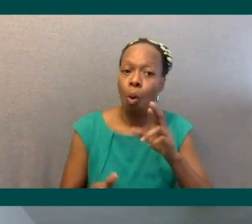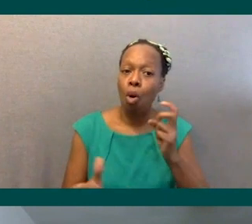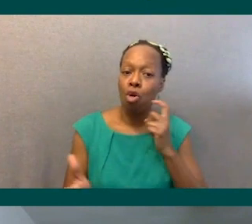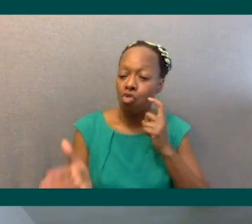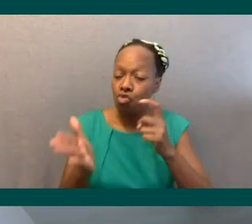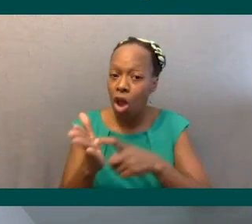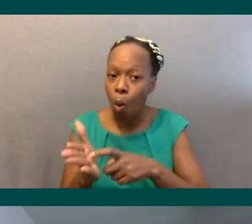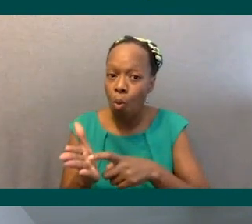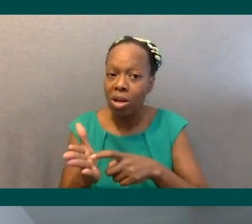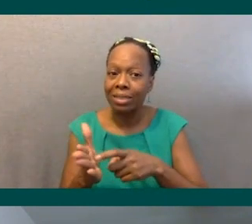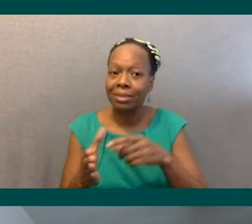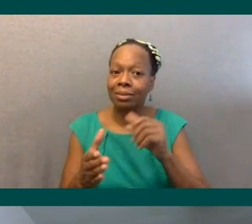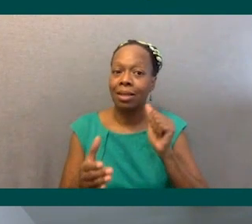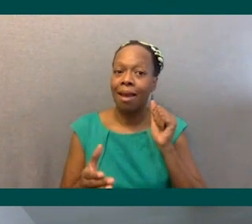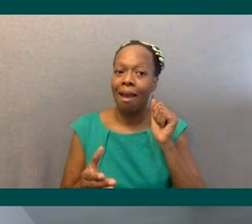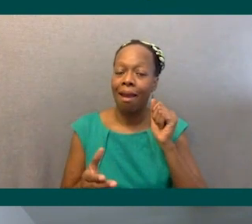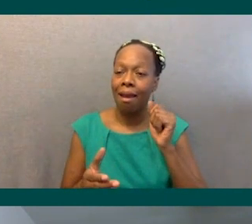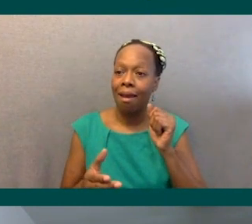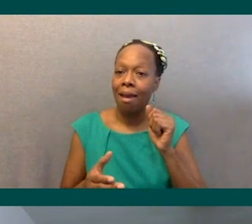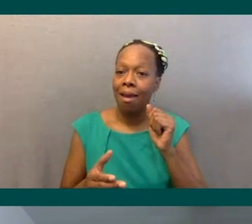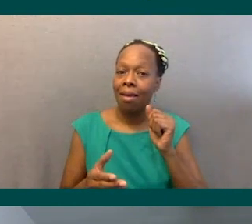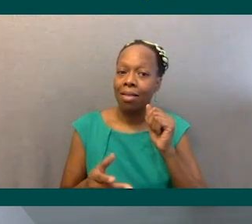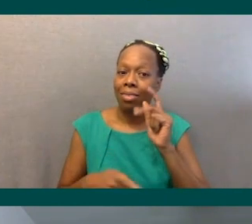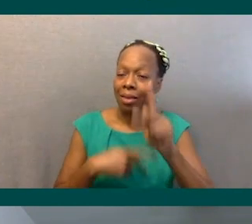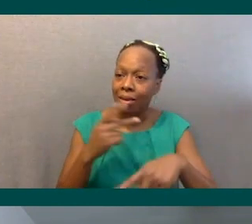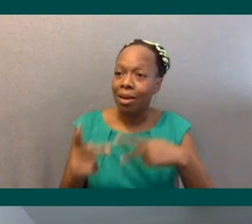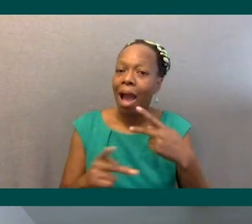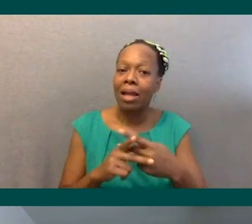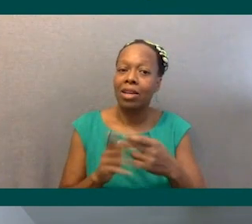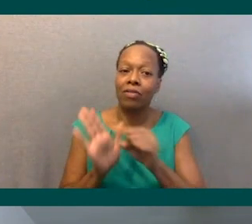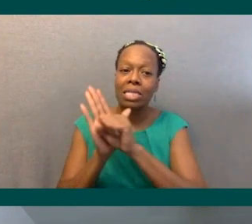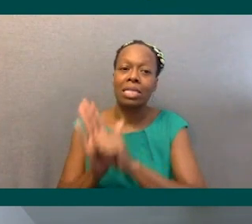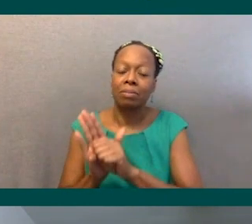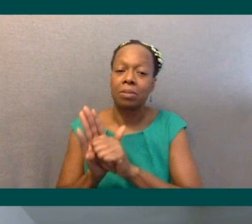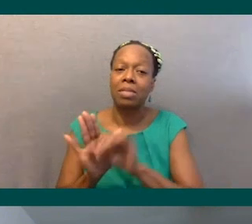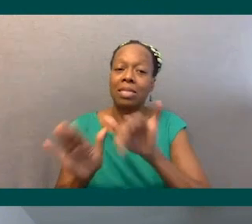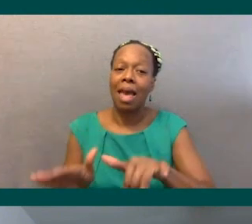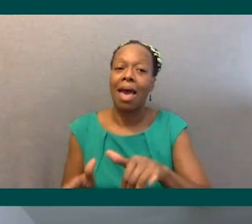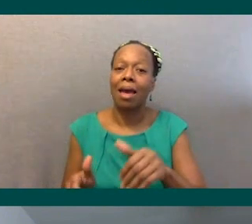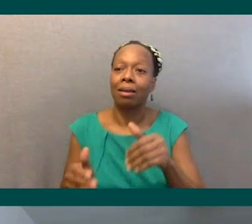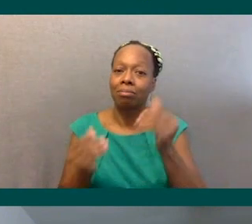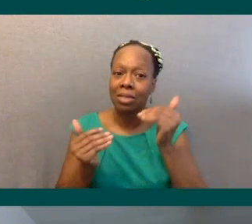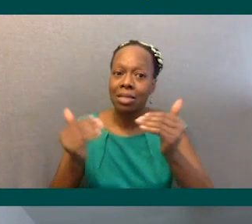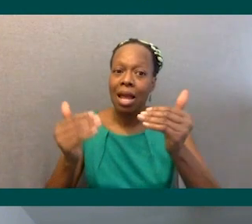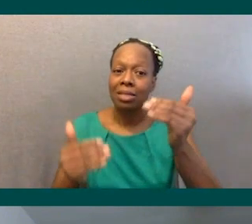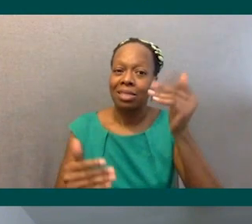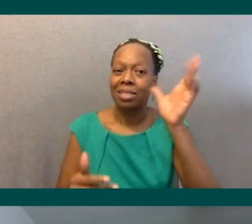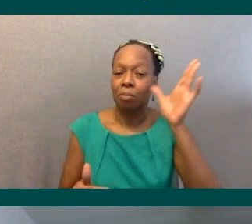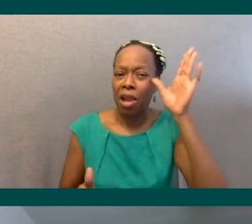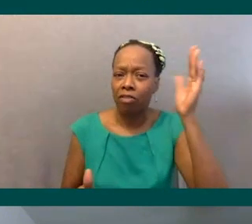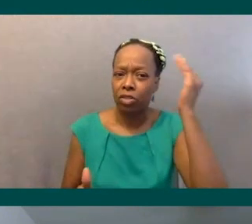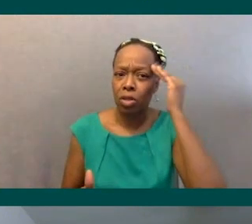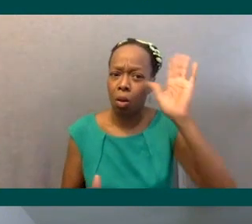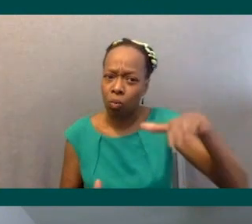and there is a really, really bad time for these families. So educating them is crucial and it's an ongoing process.